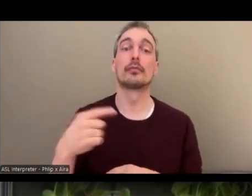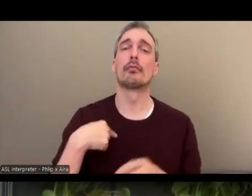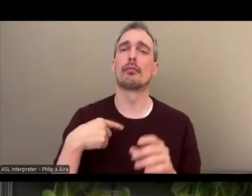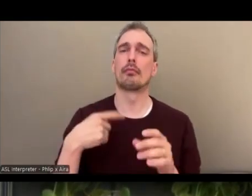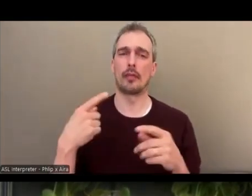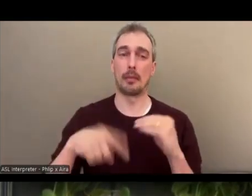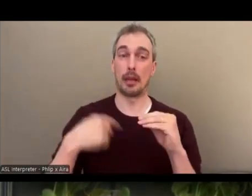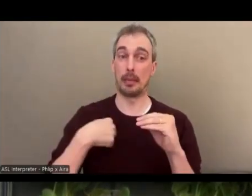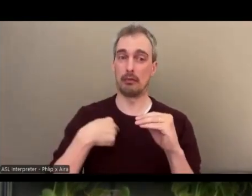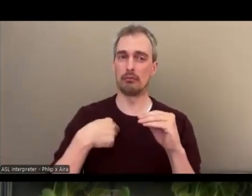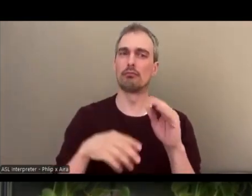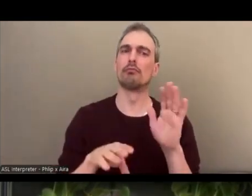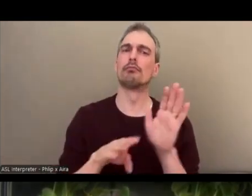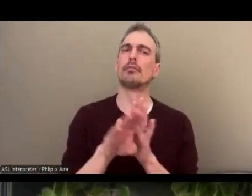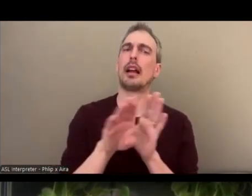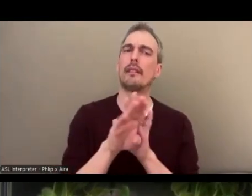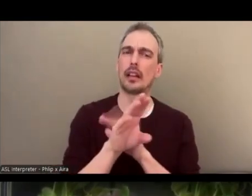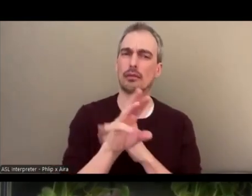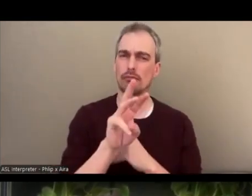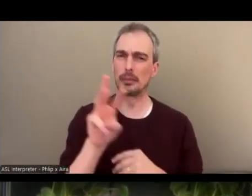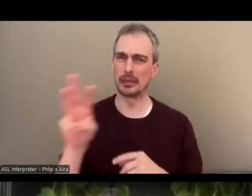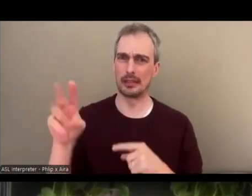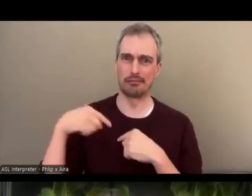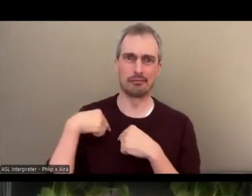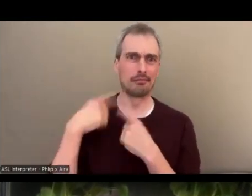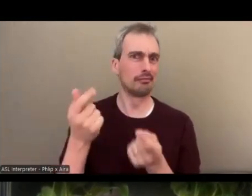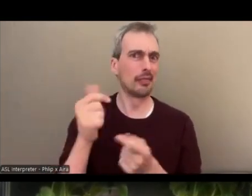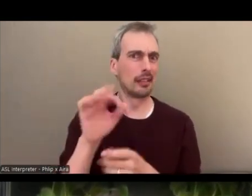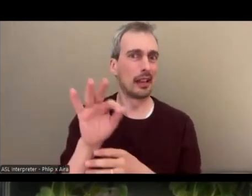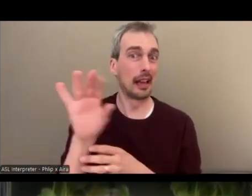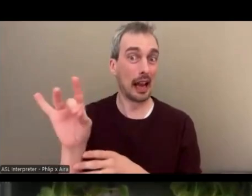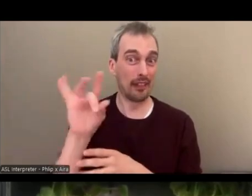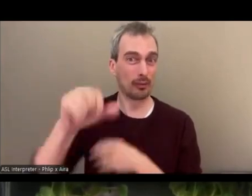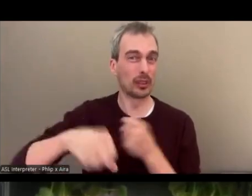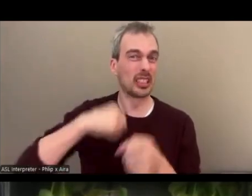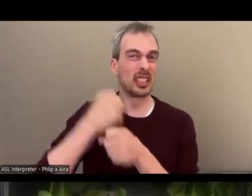Which coincidentally was the year that section 508 was passed and one